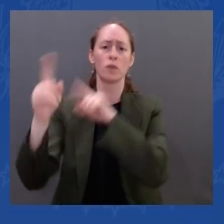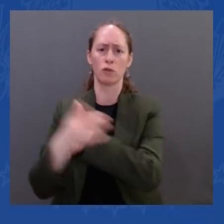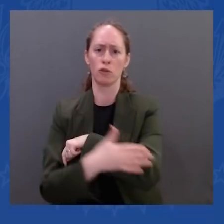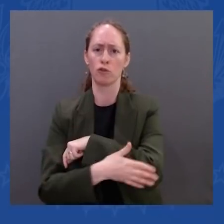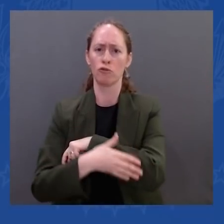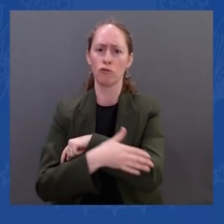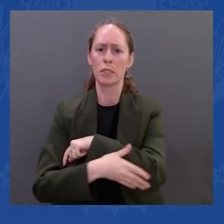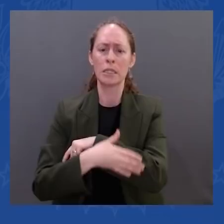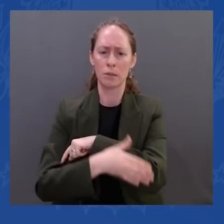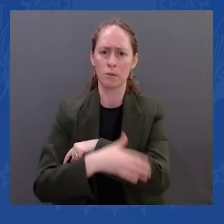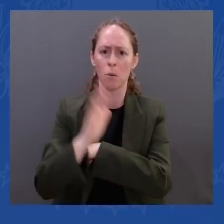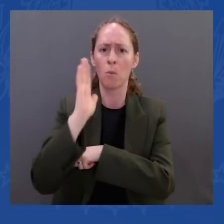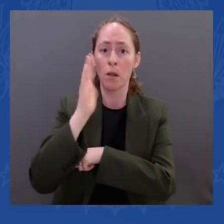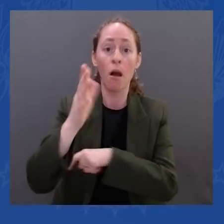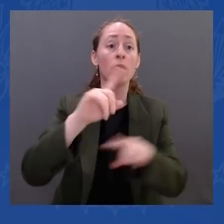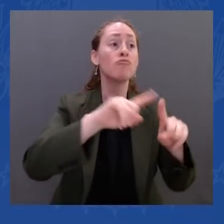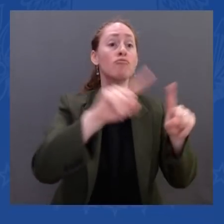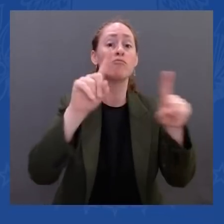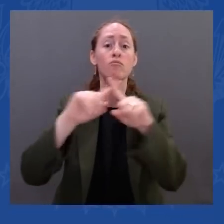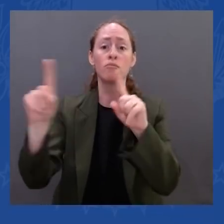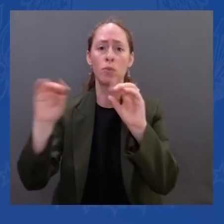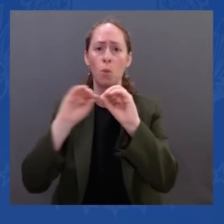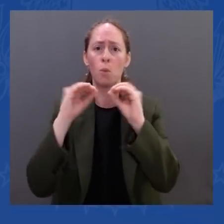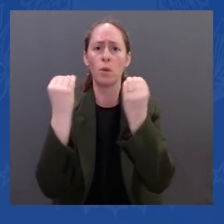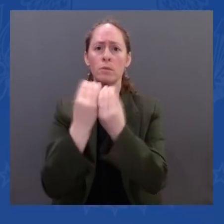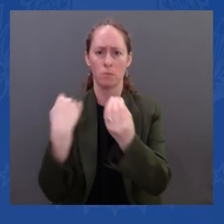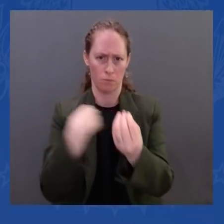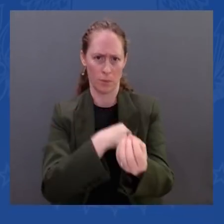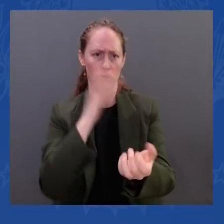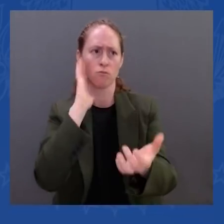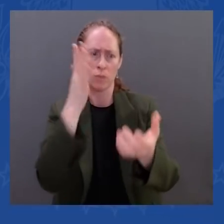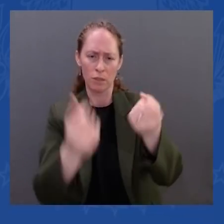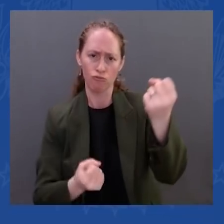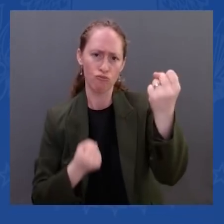Through such cooperation, Japan and the United States